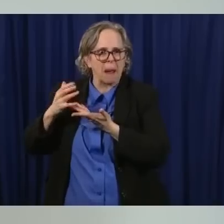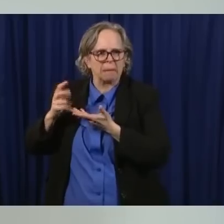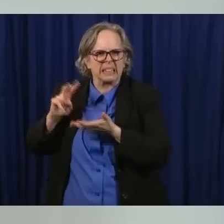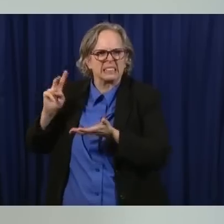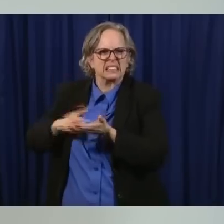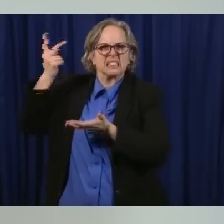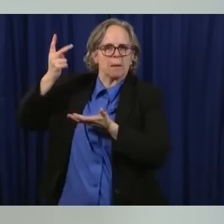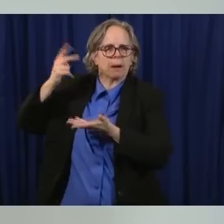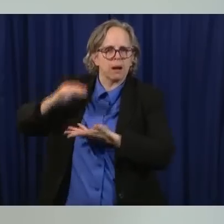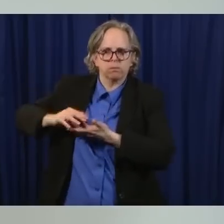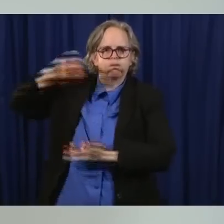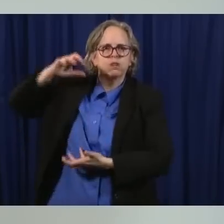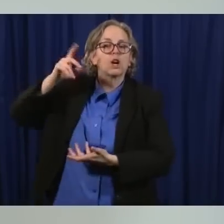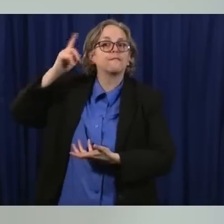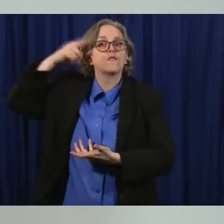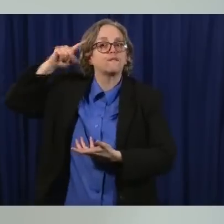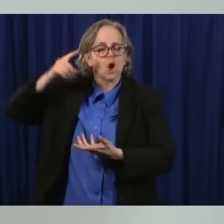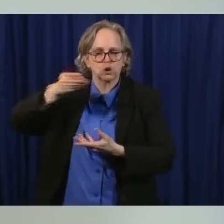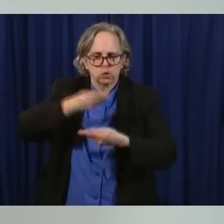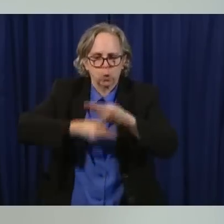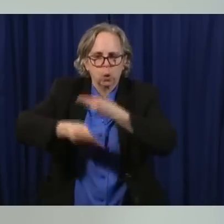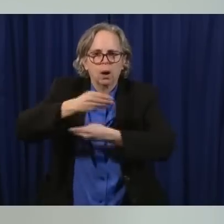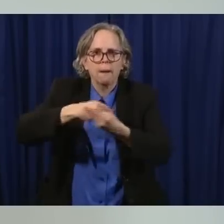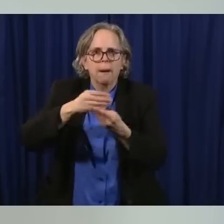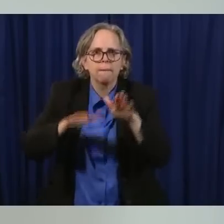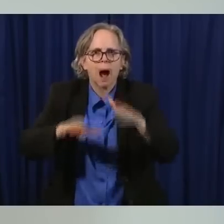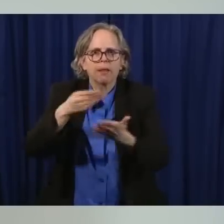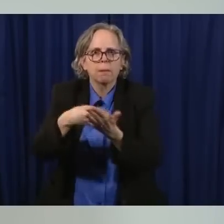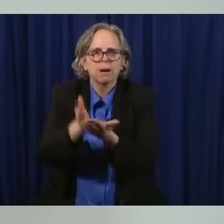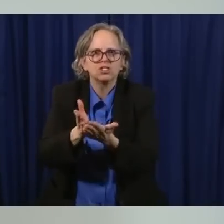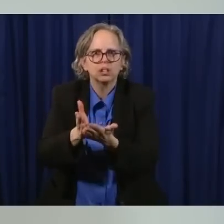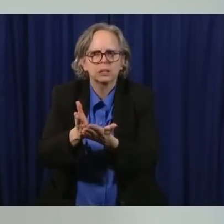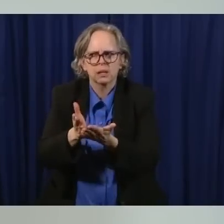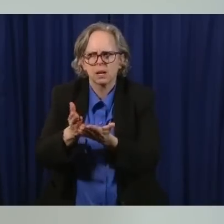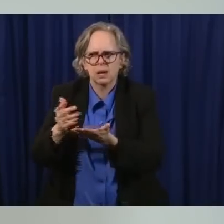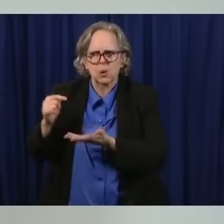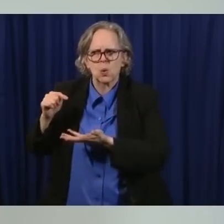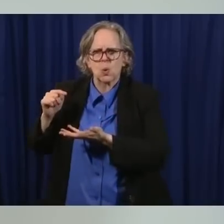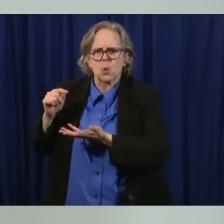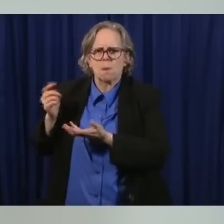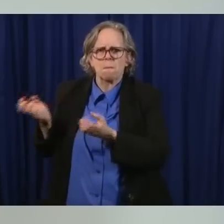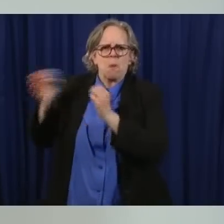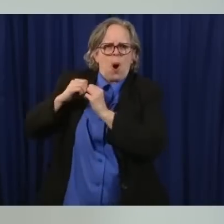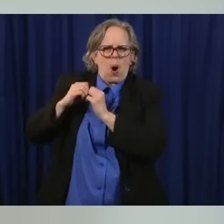ECONOMIC CURVE, BUT BASED ON CURRENT PROJECTIONS, THAT $2.7 BILLION, WE MIGHT NEED TWICE